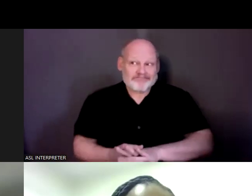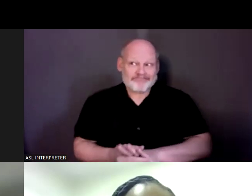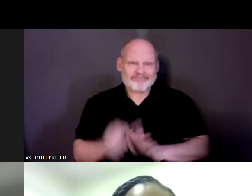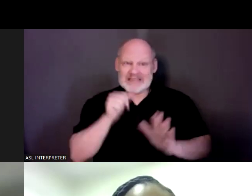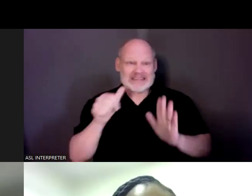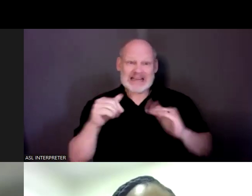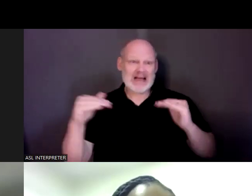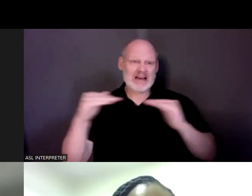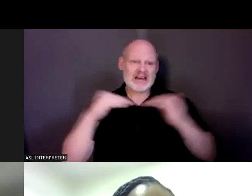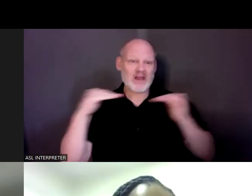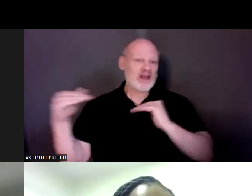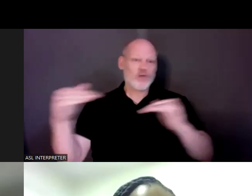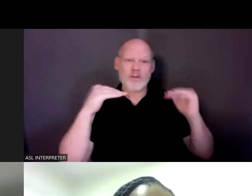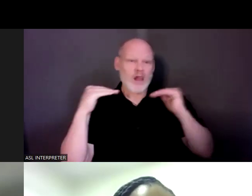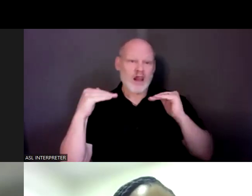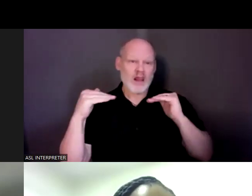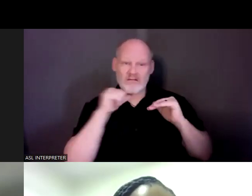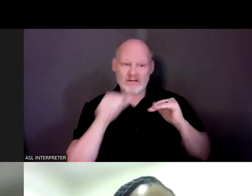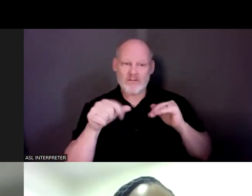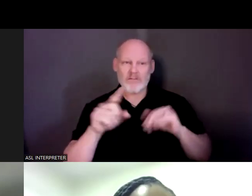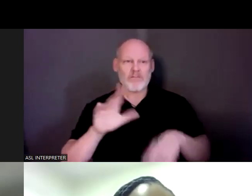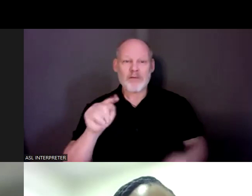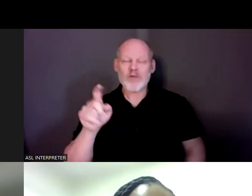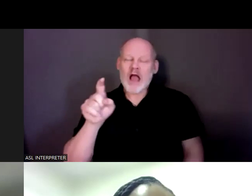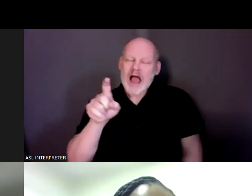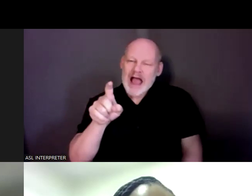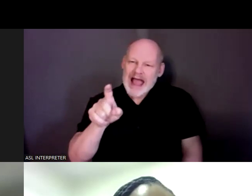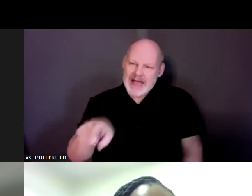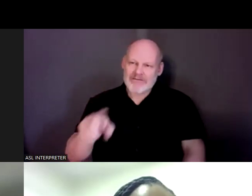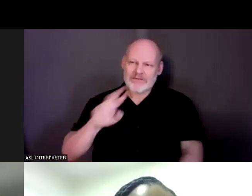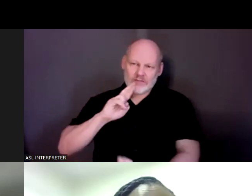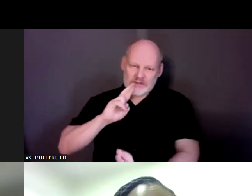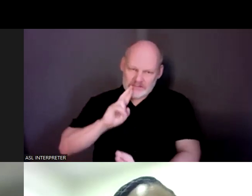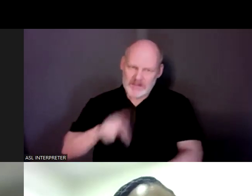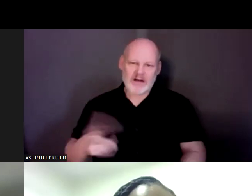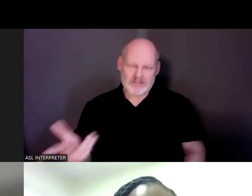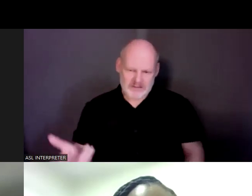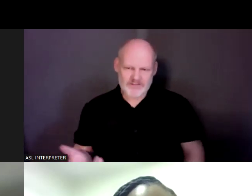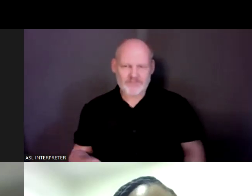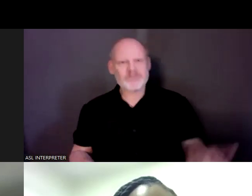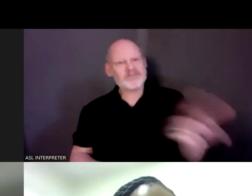have to listen to that and we have to respond accordingly and celebrating right so right